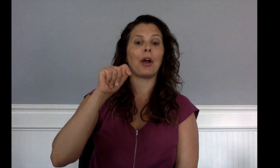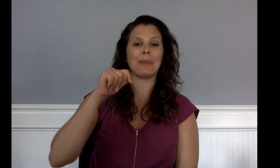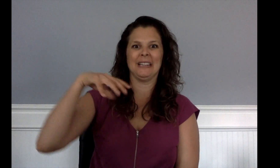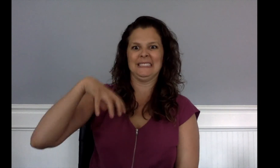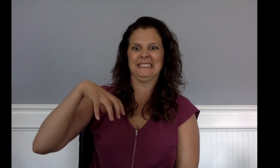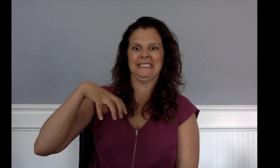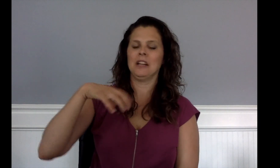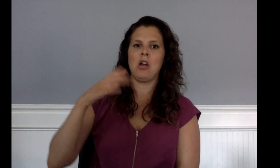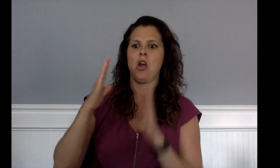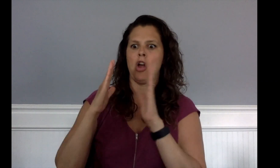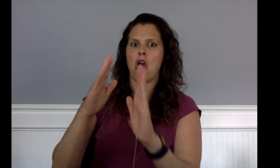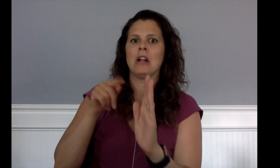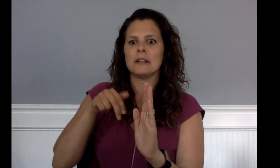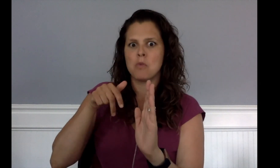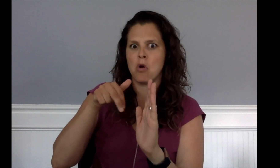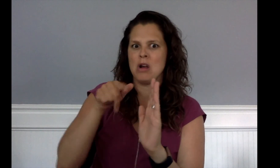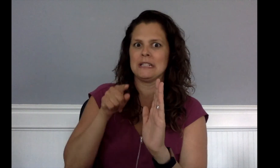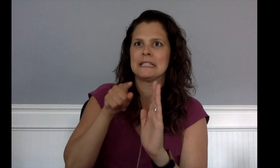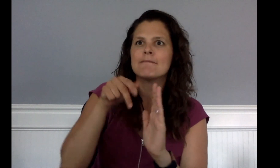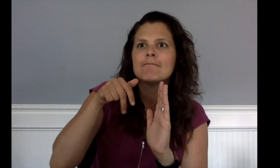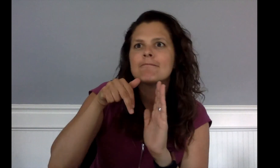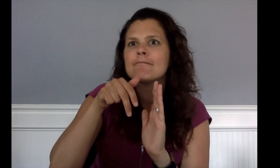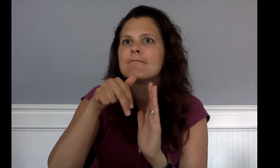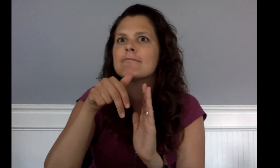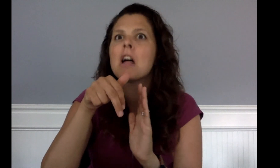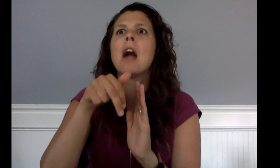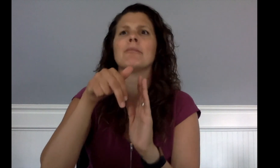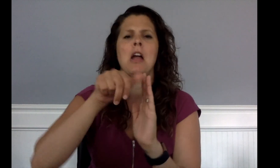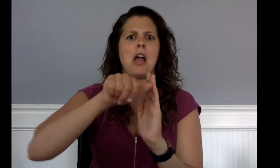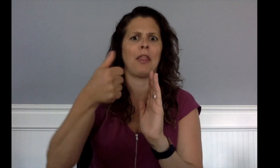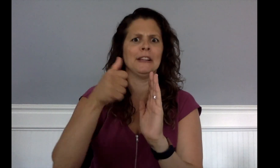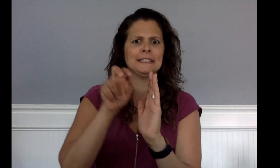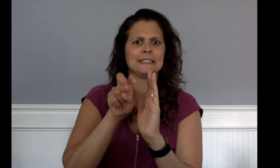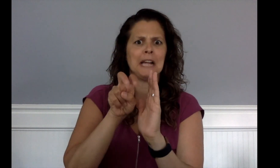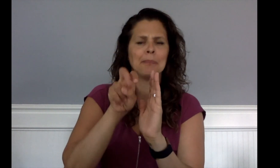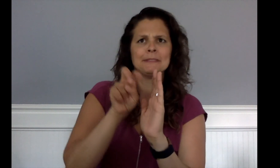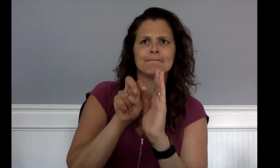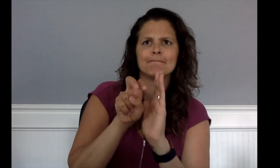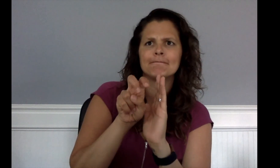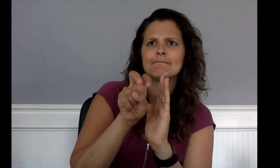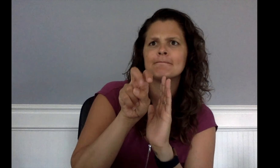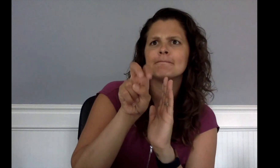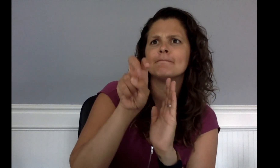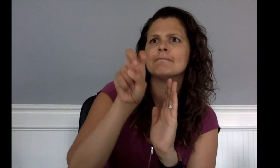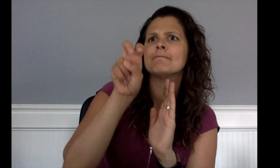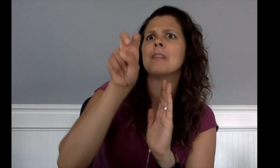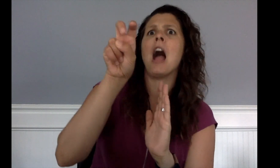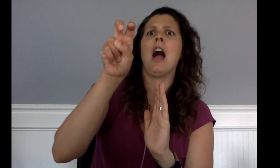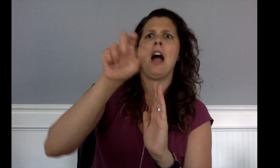family apartment. She continued up another set of stairs.